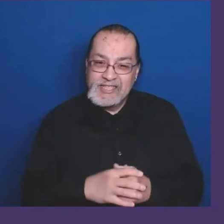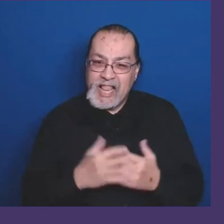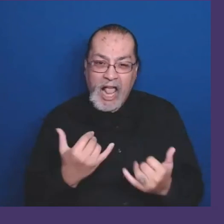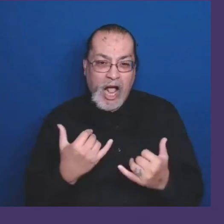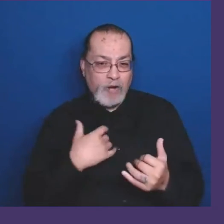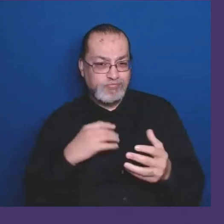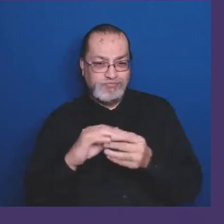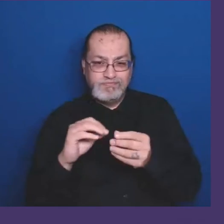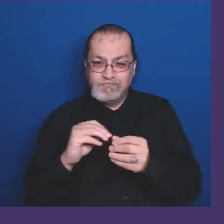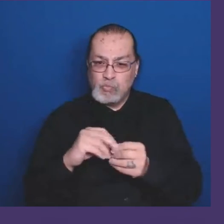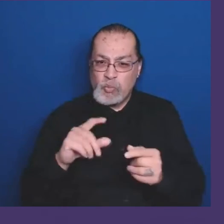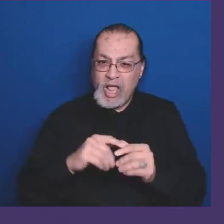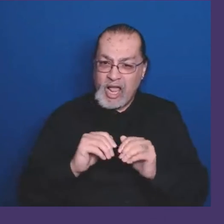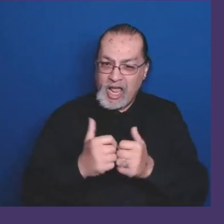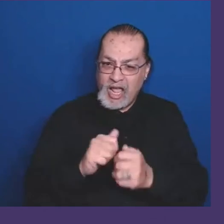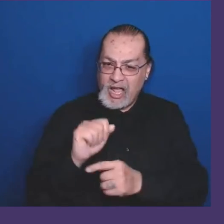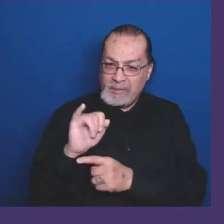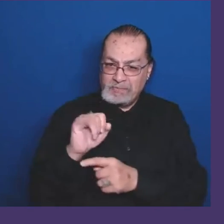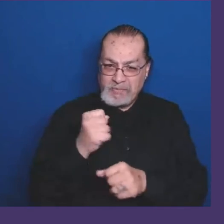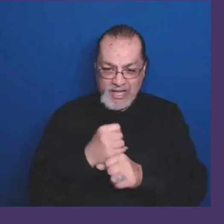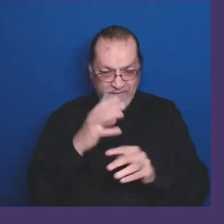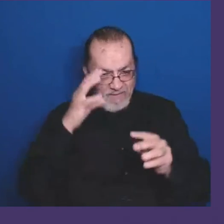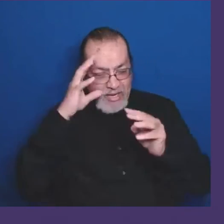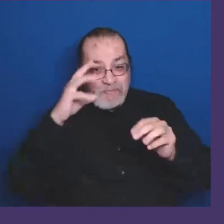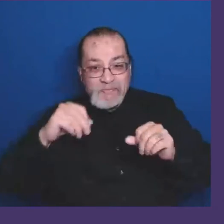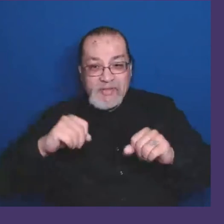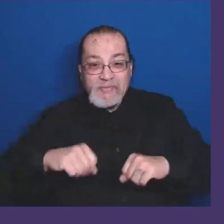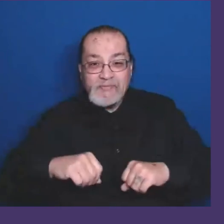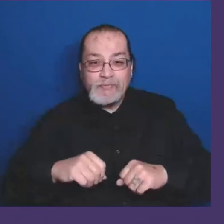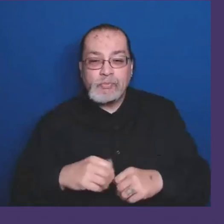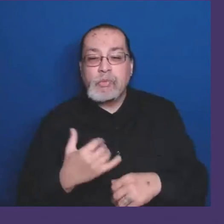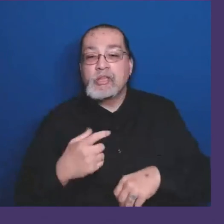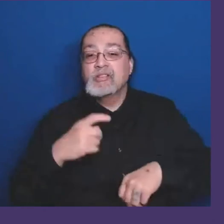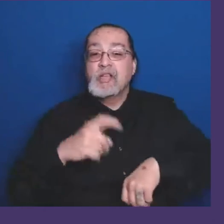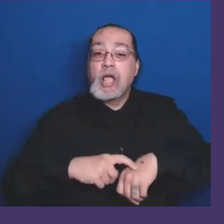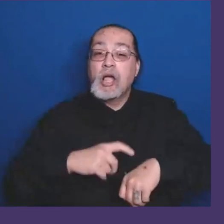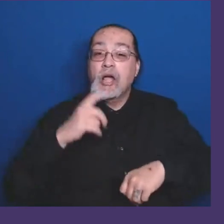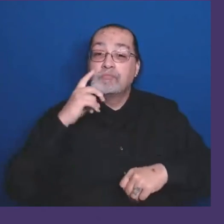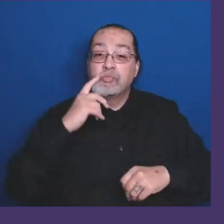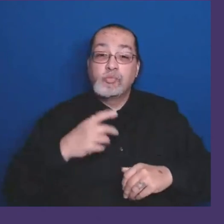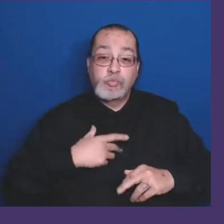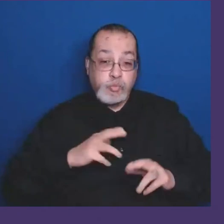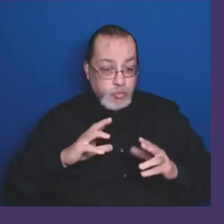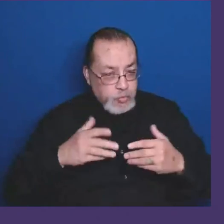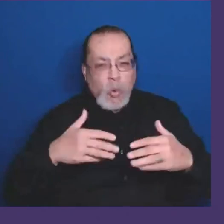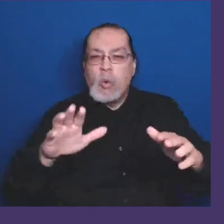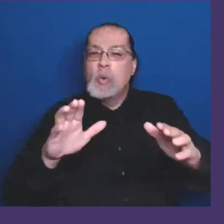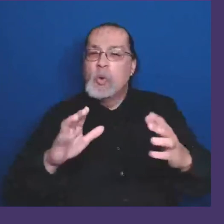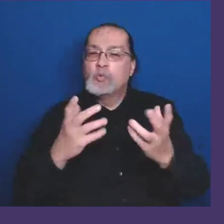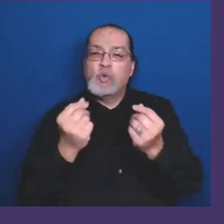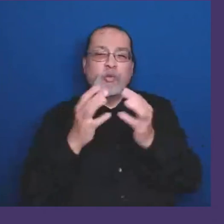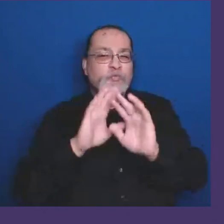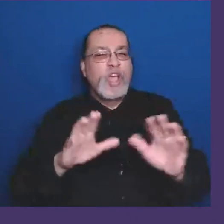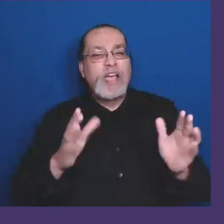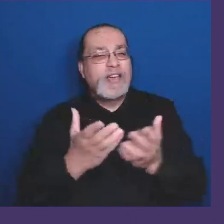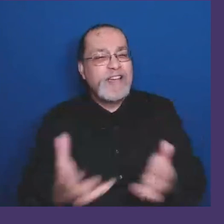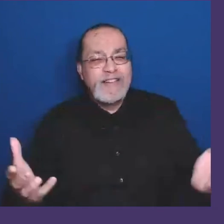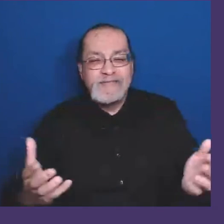It's now time for you to go do stuff. Go and find problems, issues that need resolving.